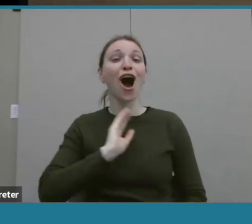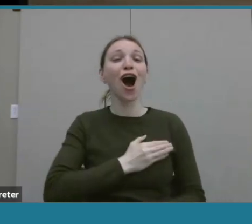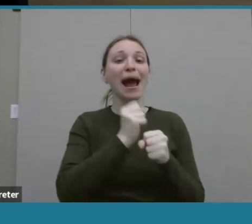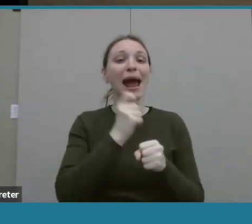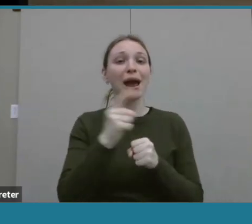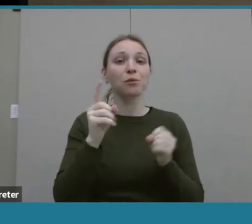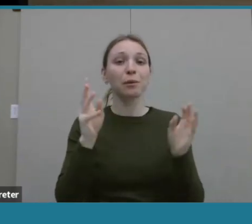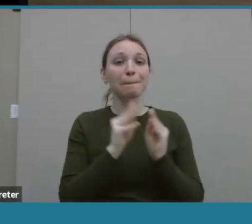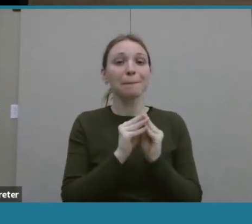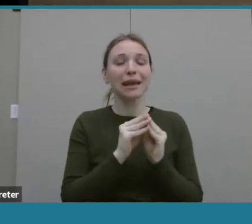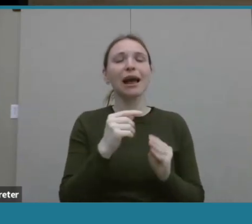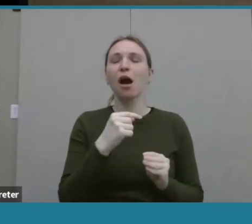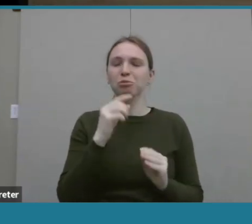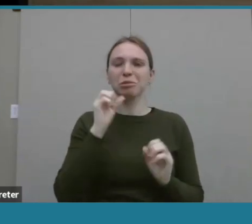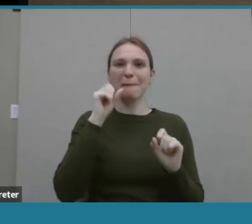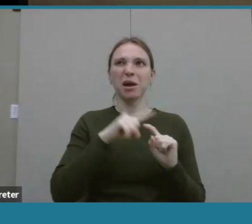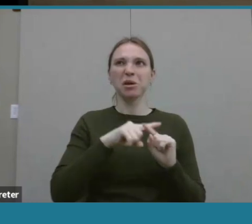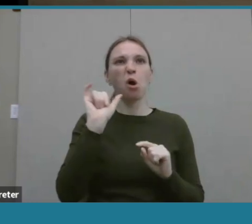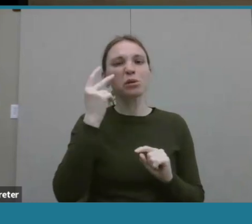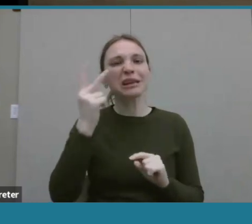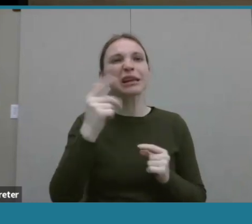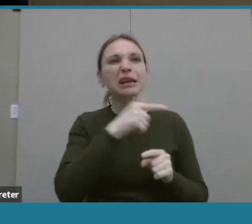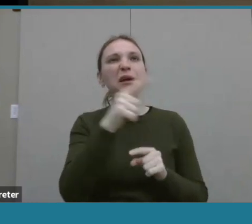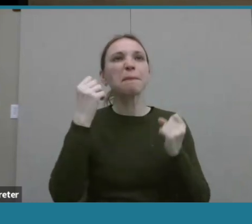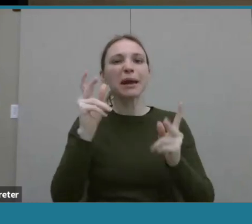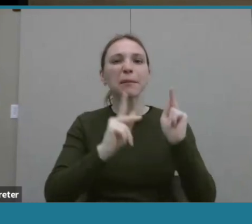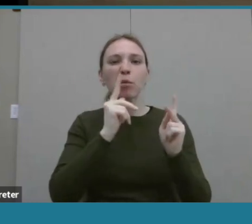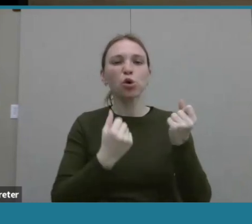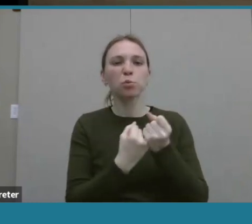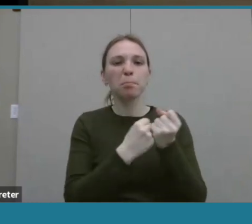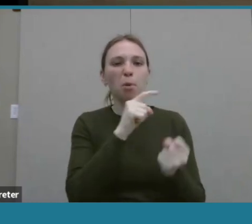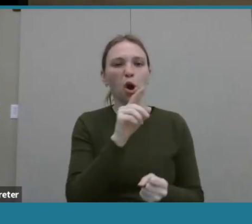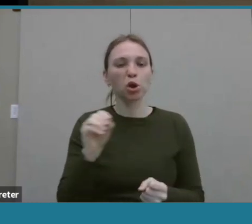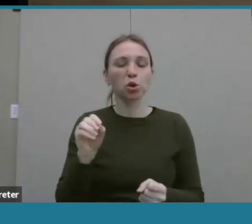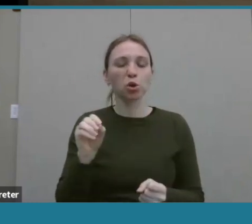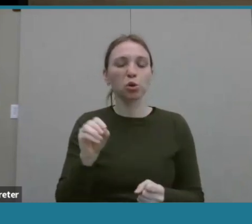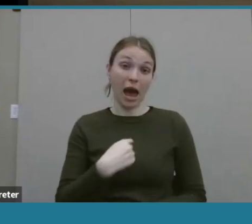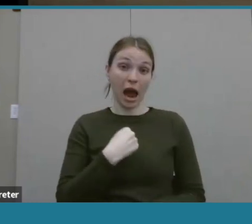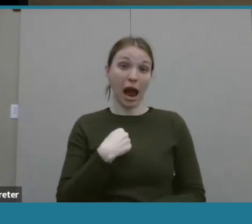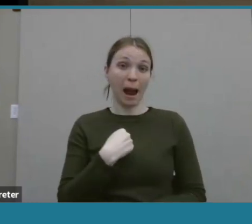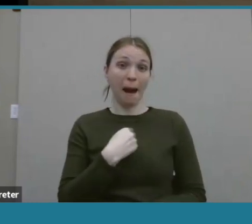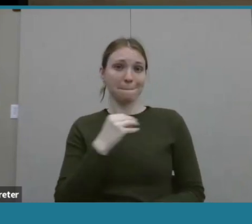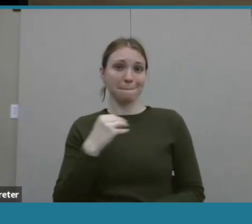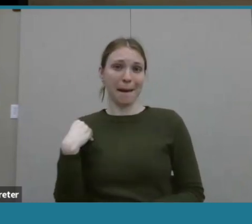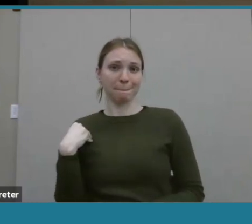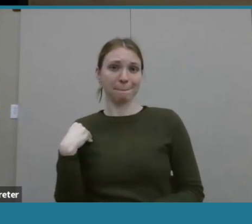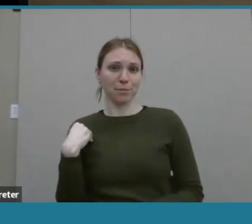people that support the zoo. Um, so I'm a member here, so, um, that's really cool, and I'm excited